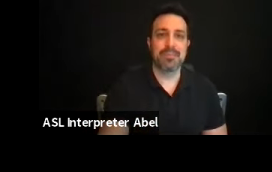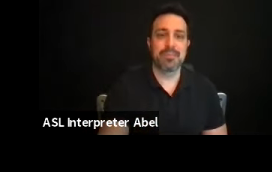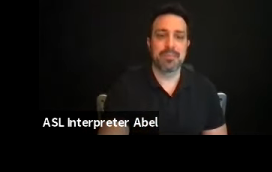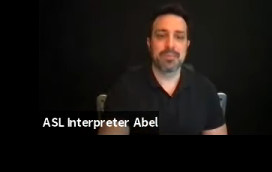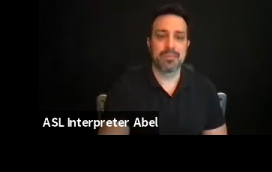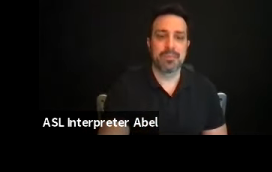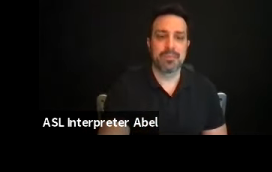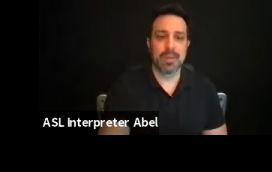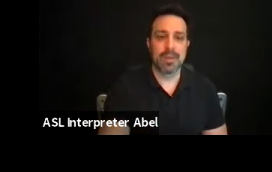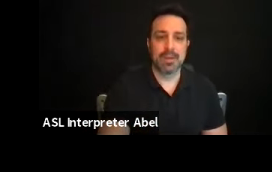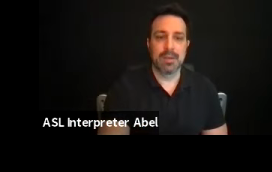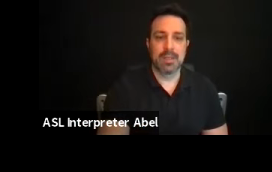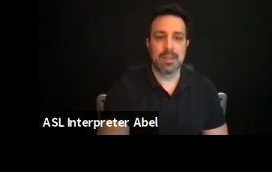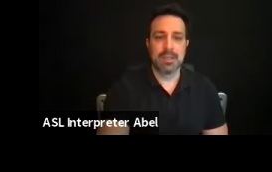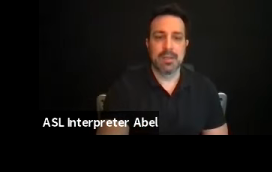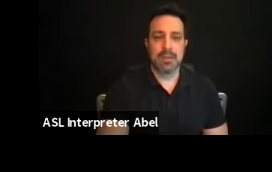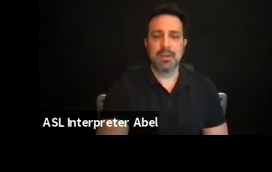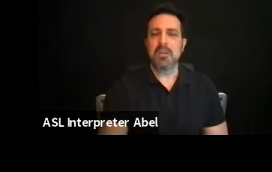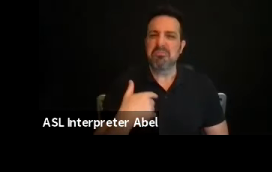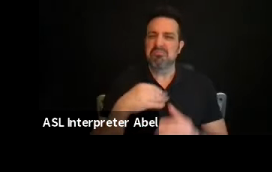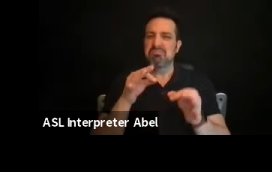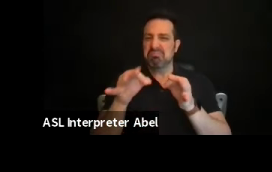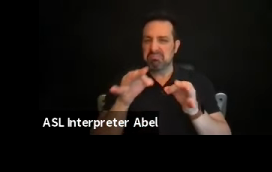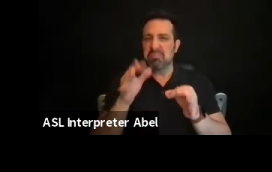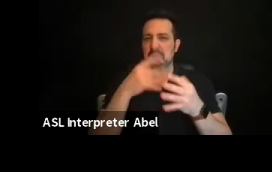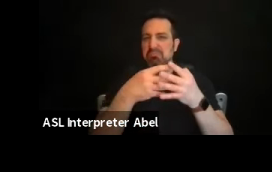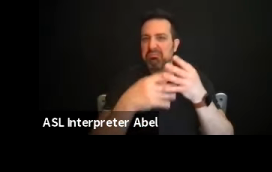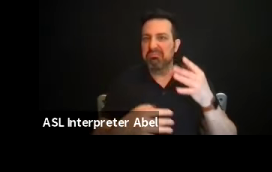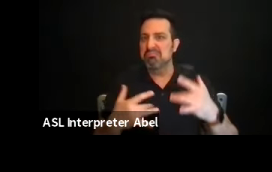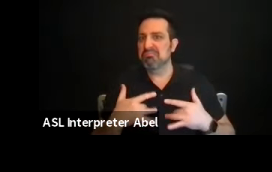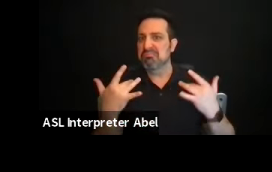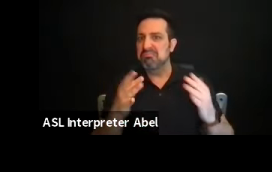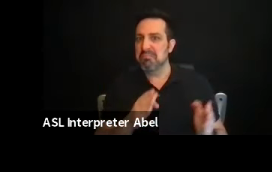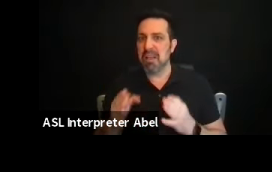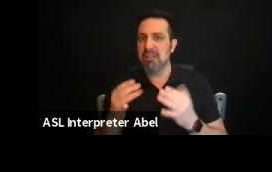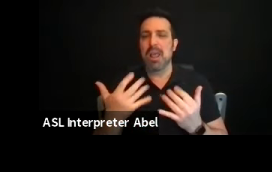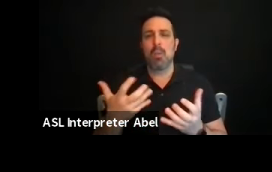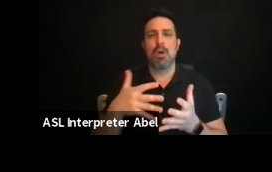legislators. Thank you to our ACLU of Oregon staff, board members and